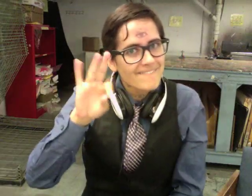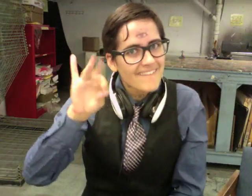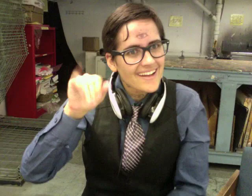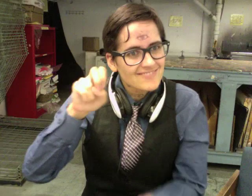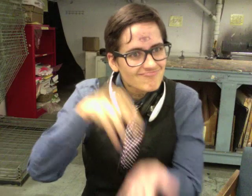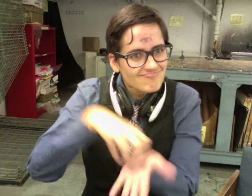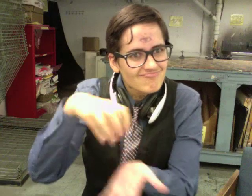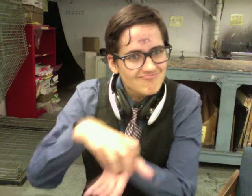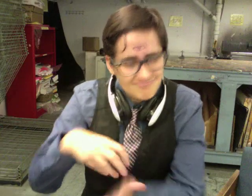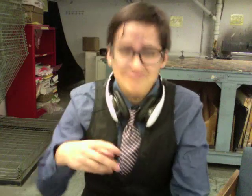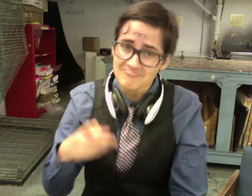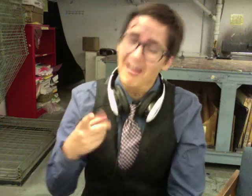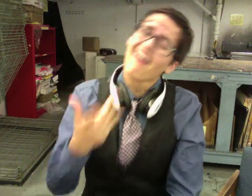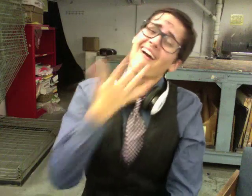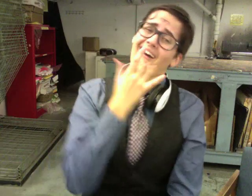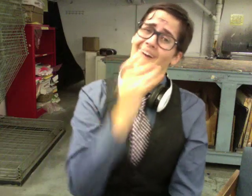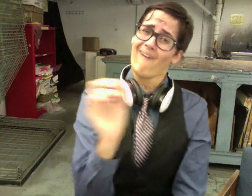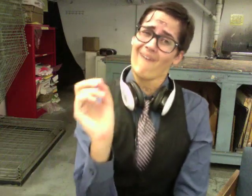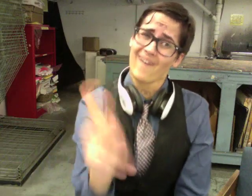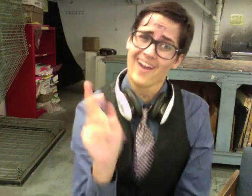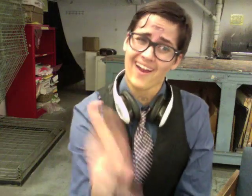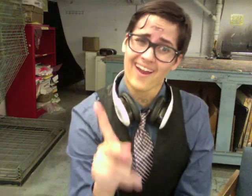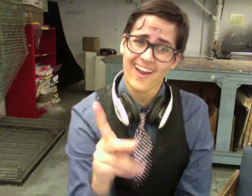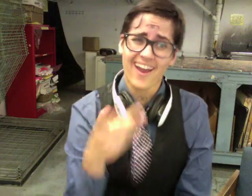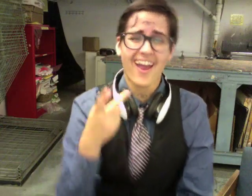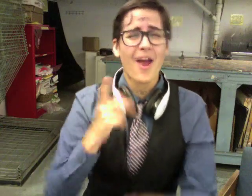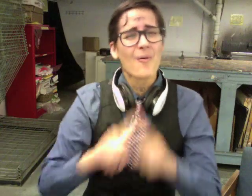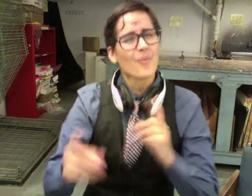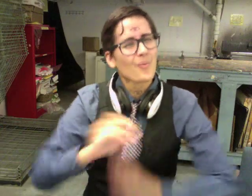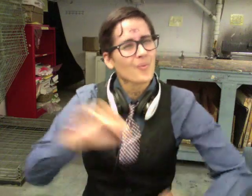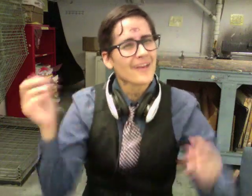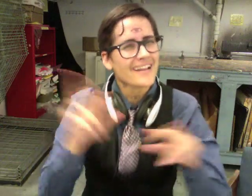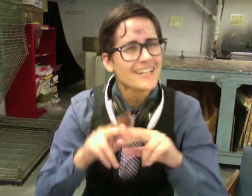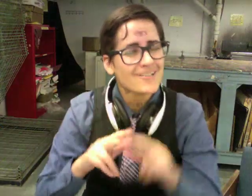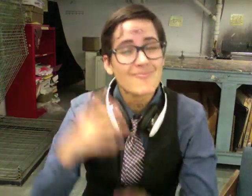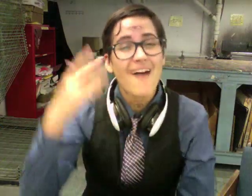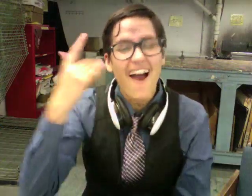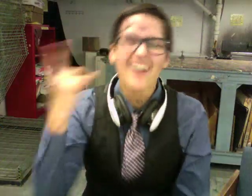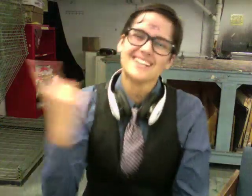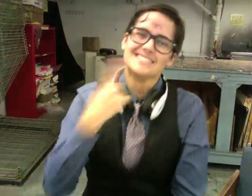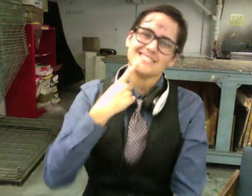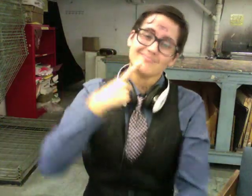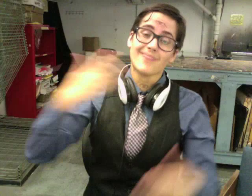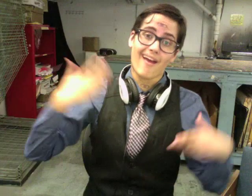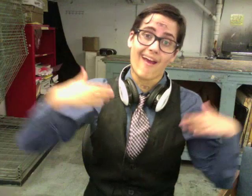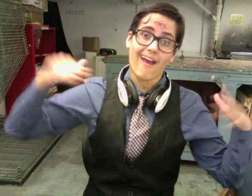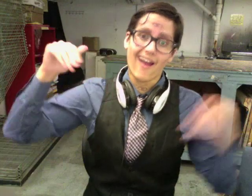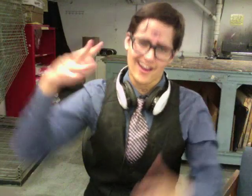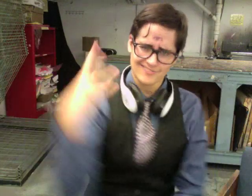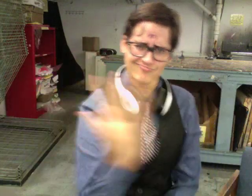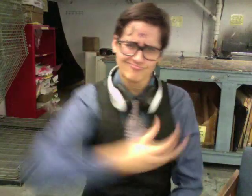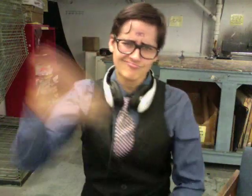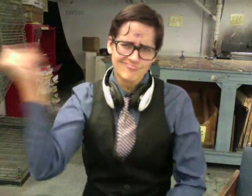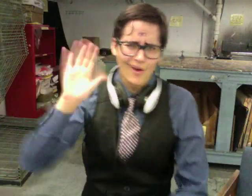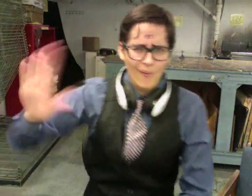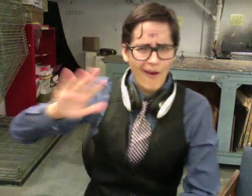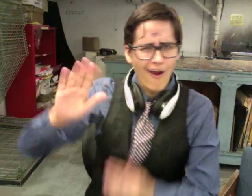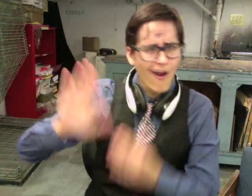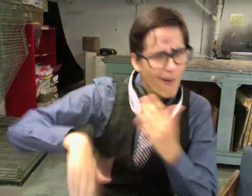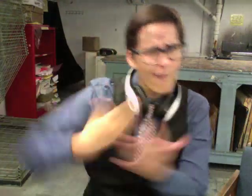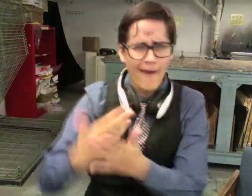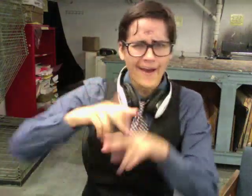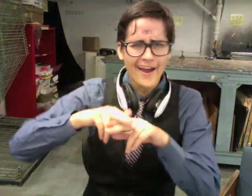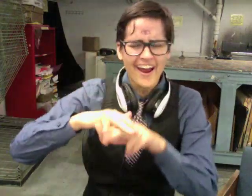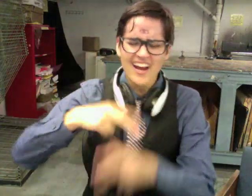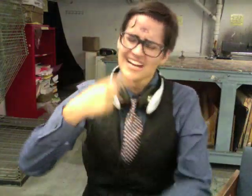were decent, but lacked salt. She said the angels had taken her salt for a godly mission,